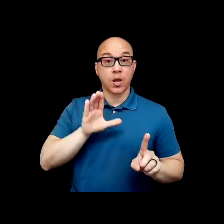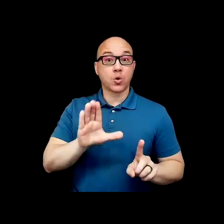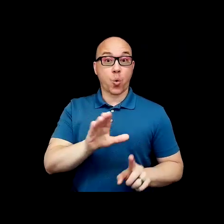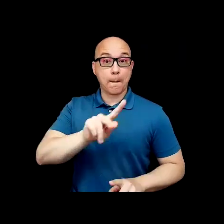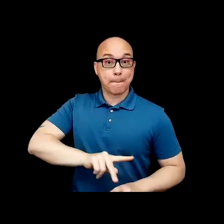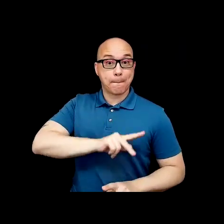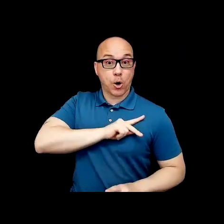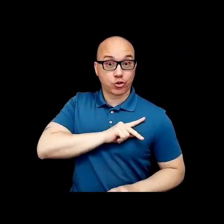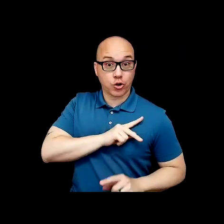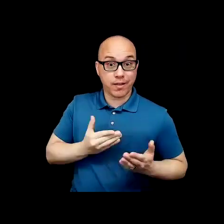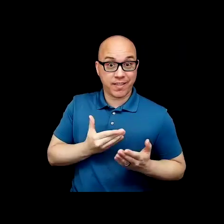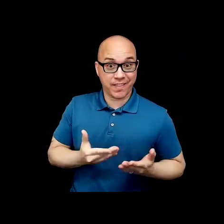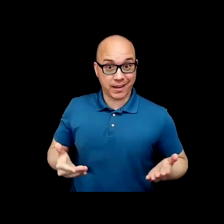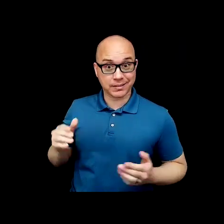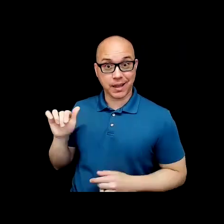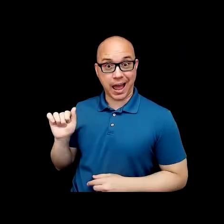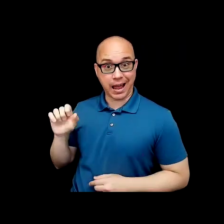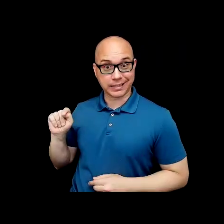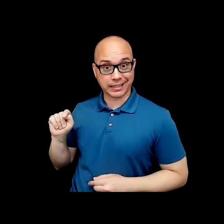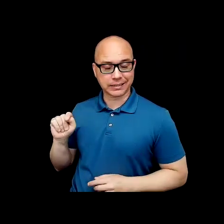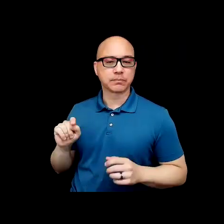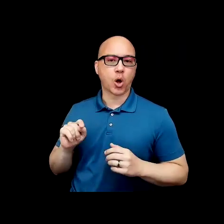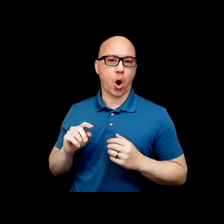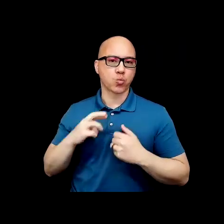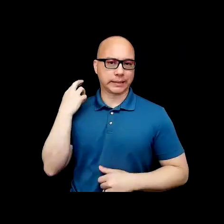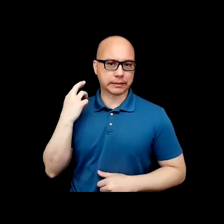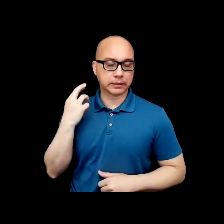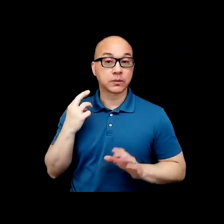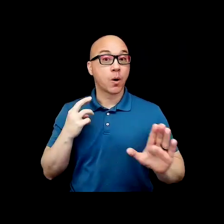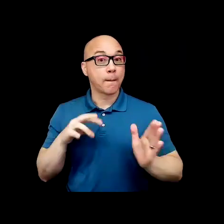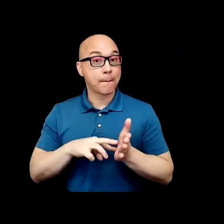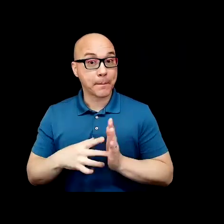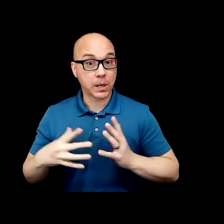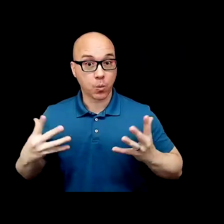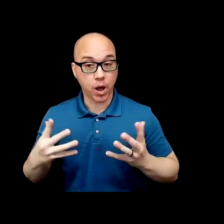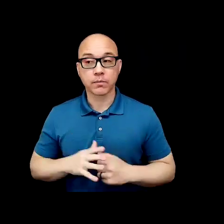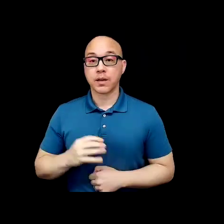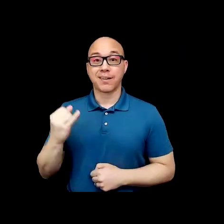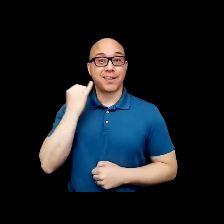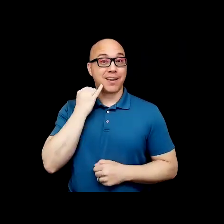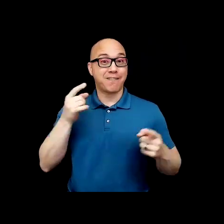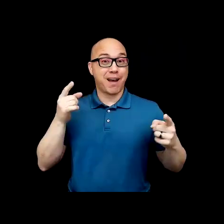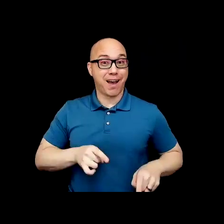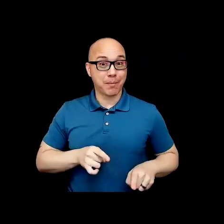assets are at risk, meaning that if someone was to bring a suit, or some type of litigation against